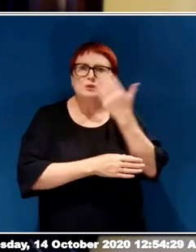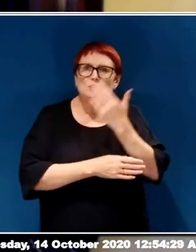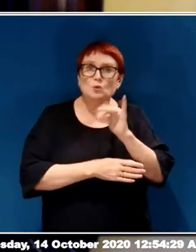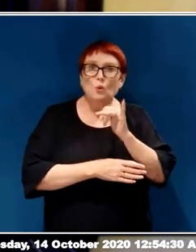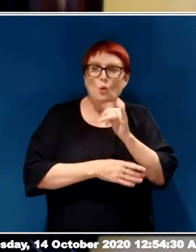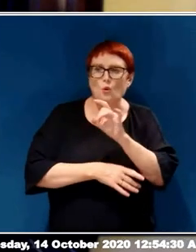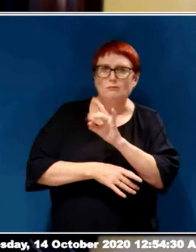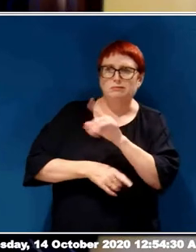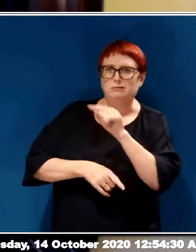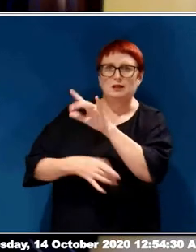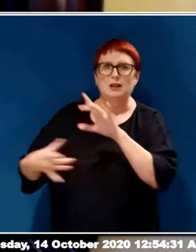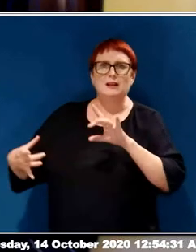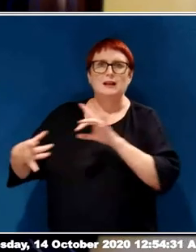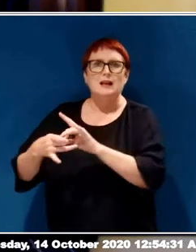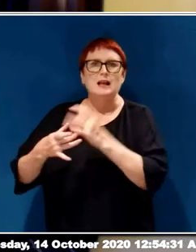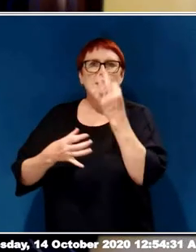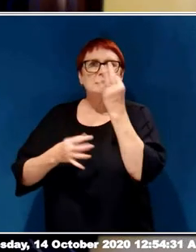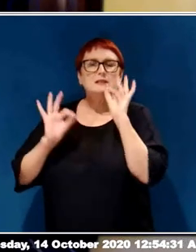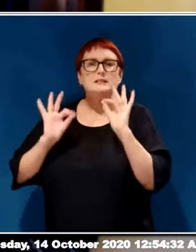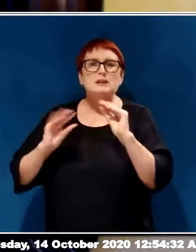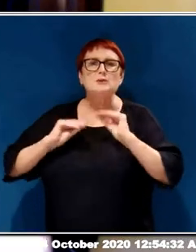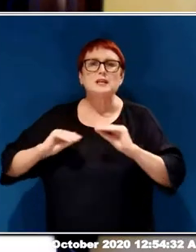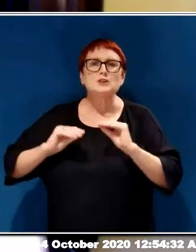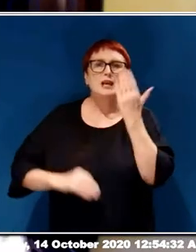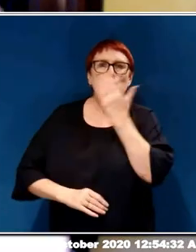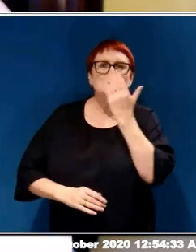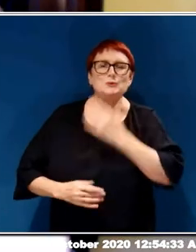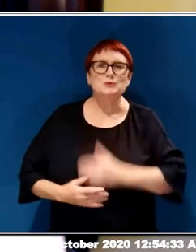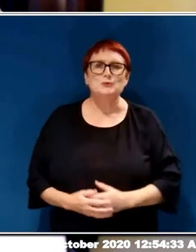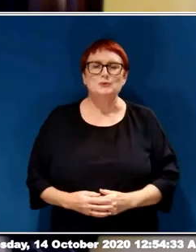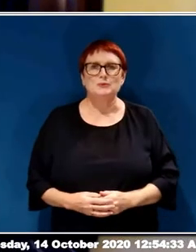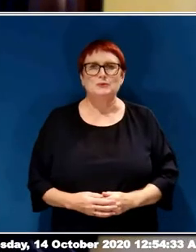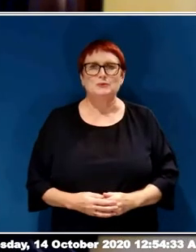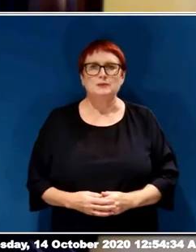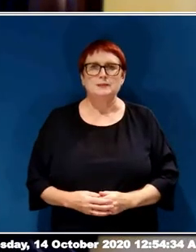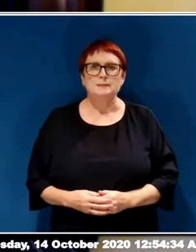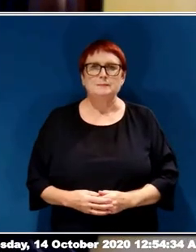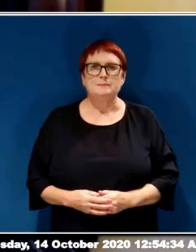students who have not reached an eligibility threshold, who are in an